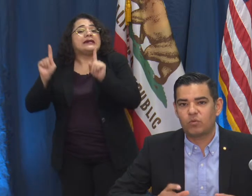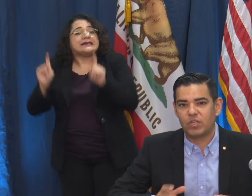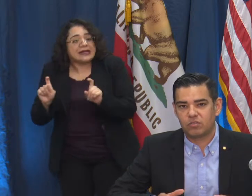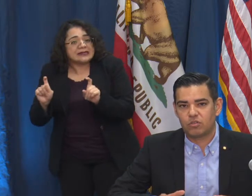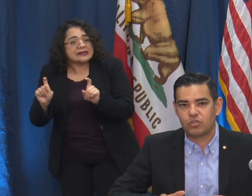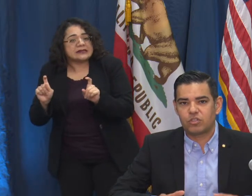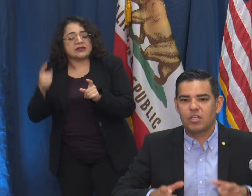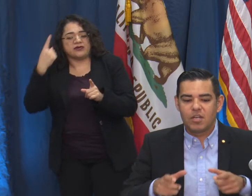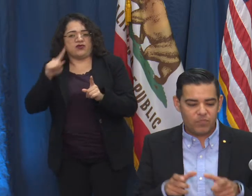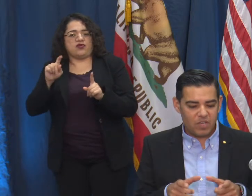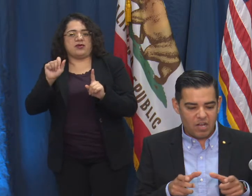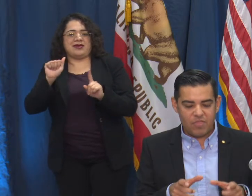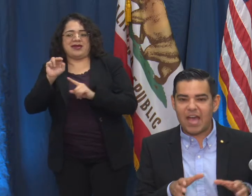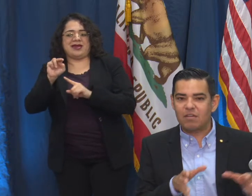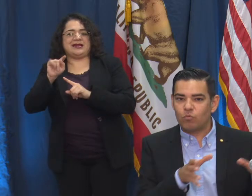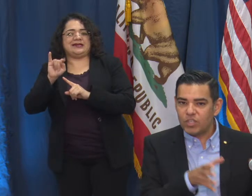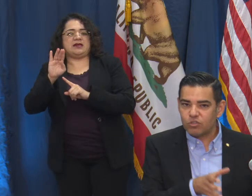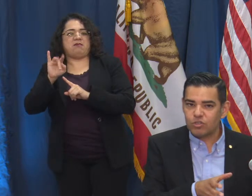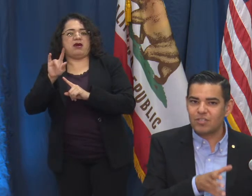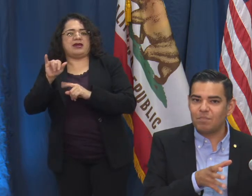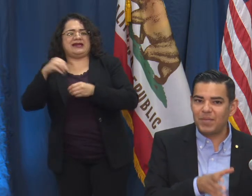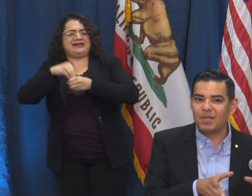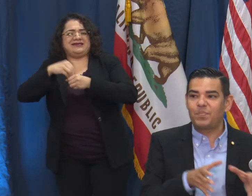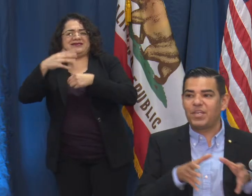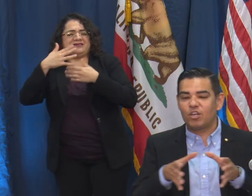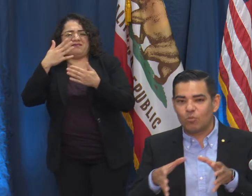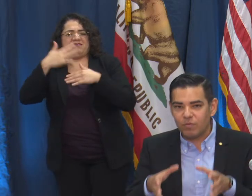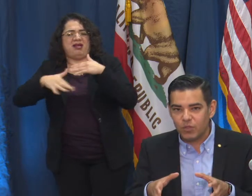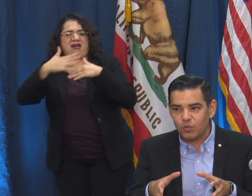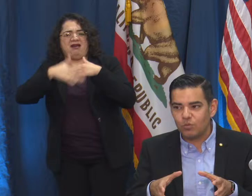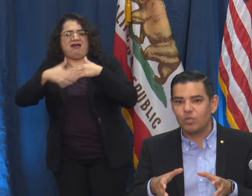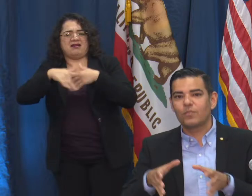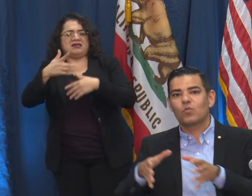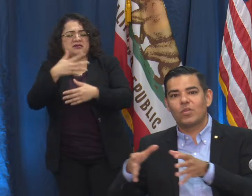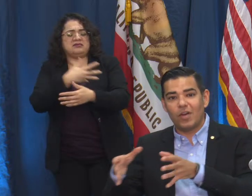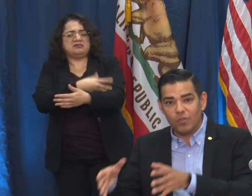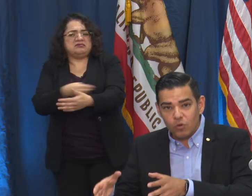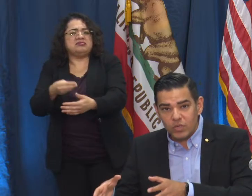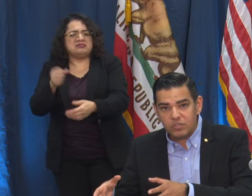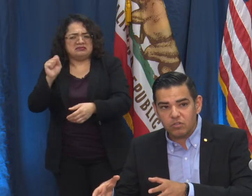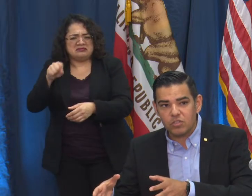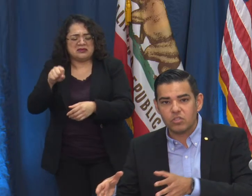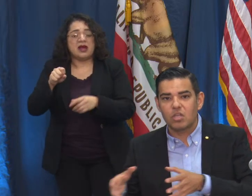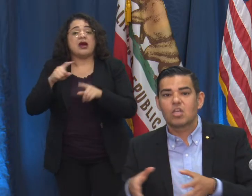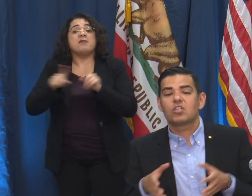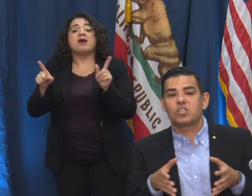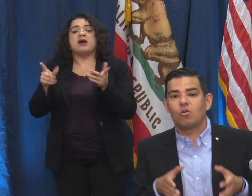researched. That research is then being peer-reviewed with other research so